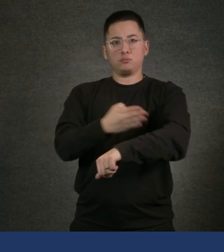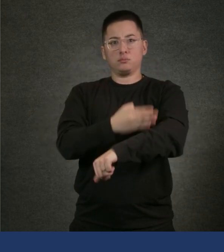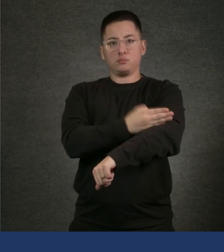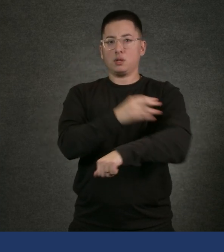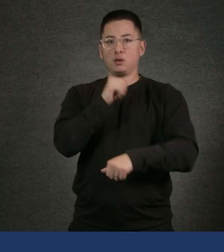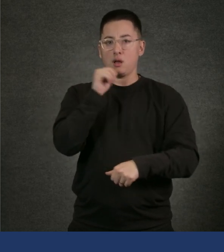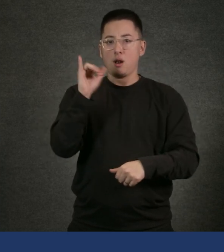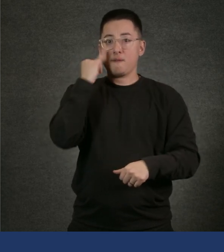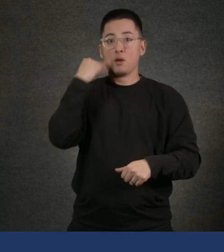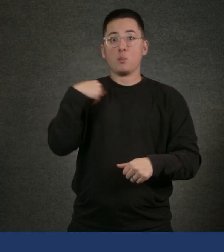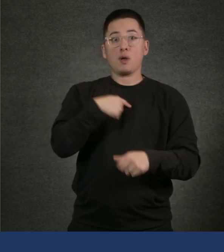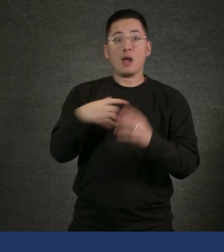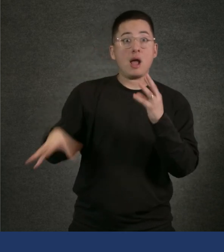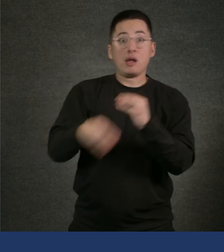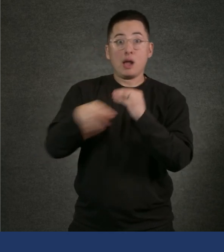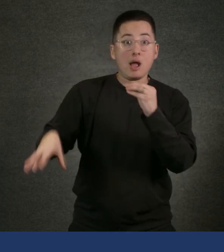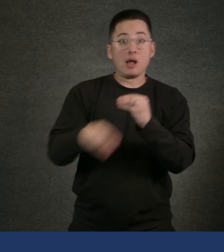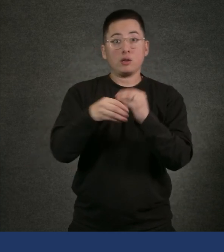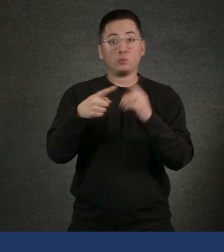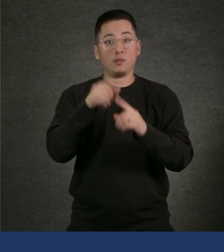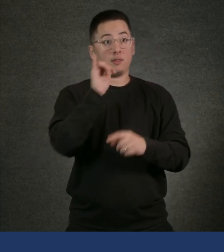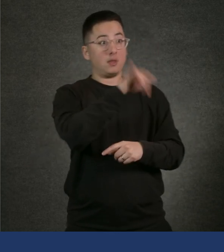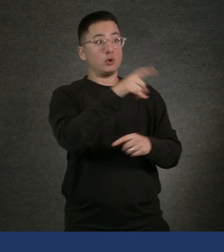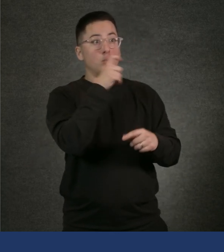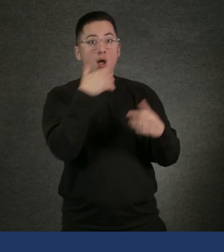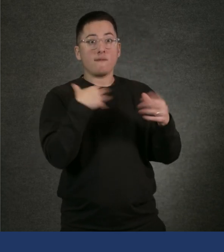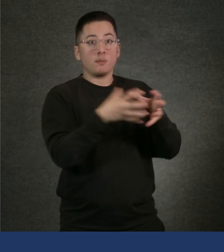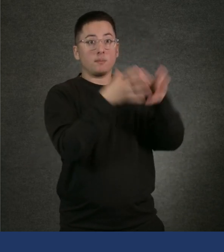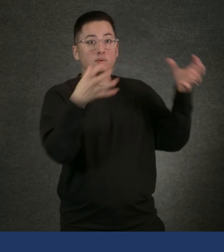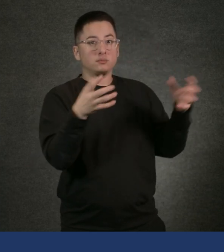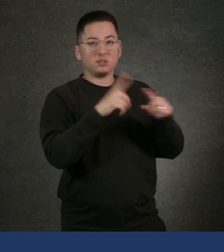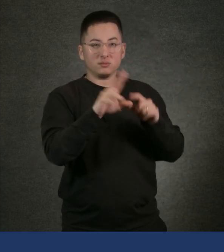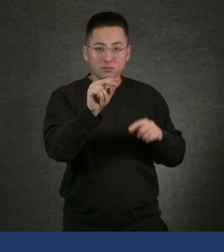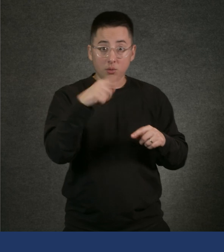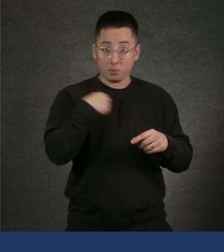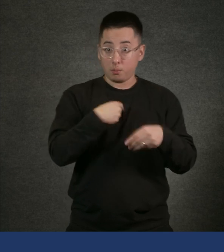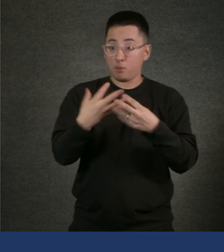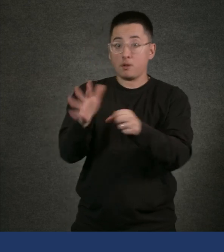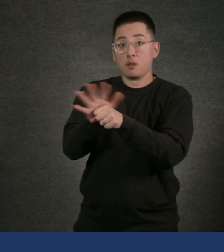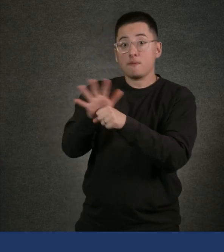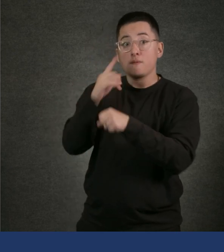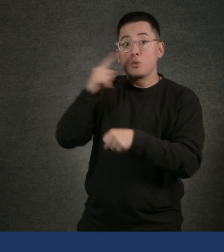who have much, but whether we provide enough for those who have too little.